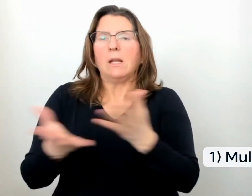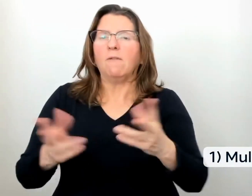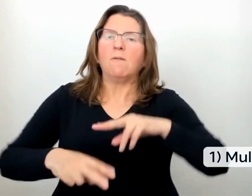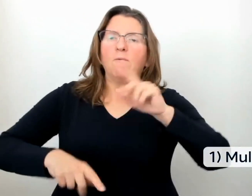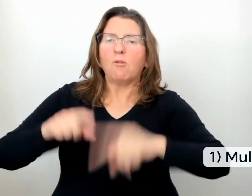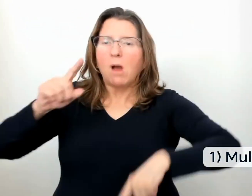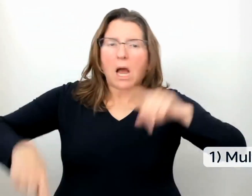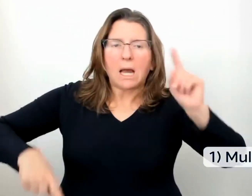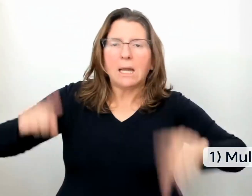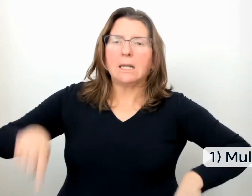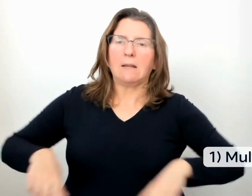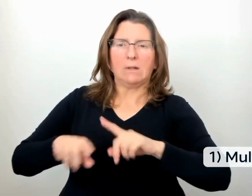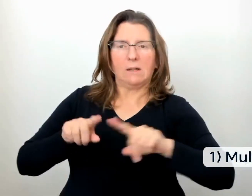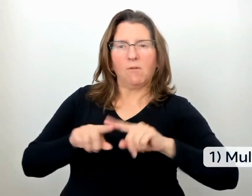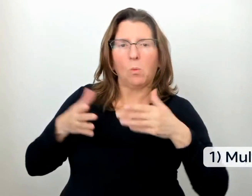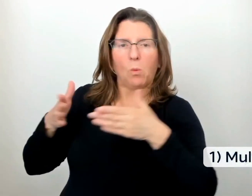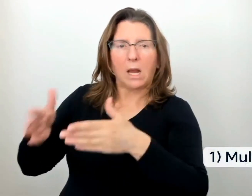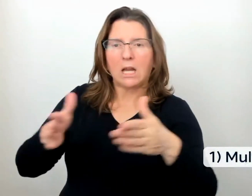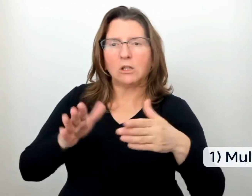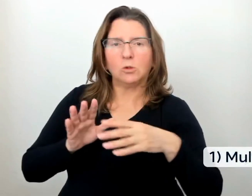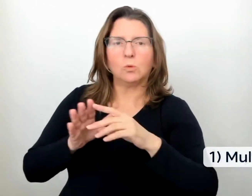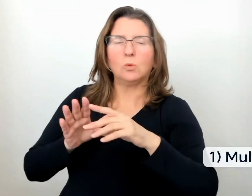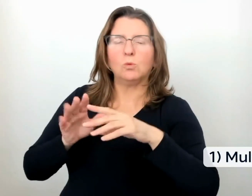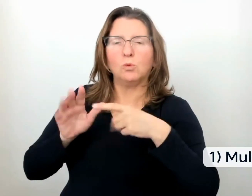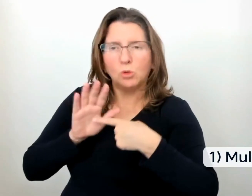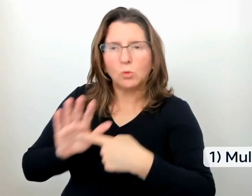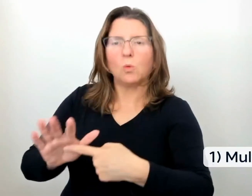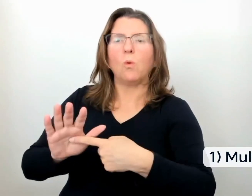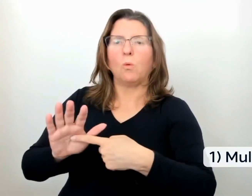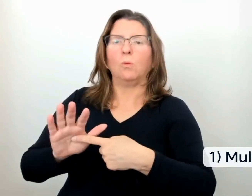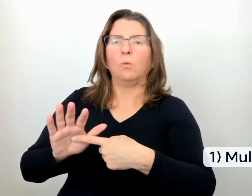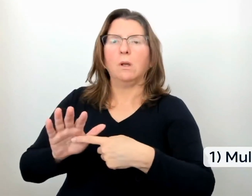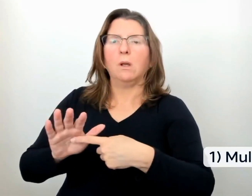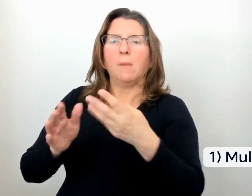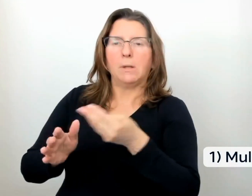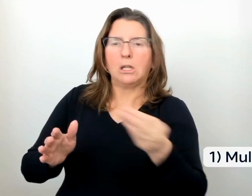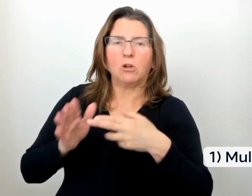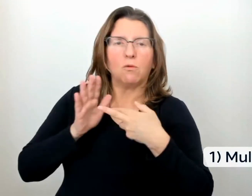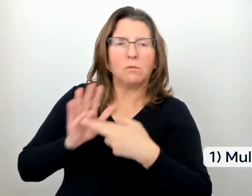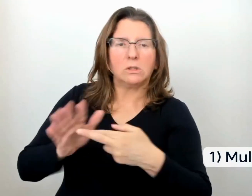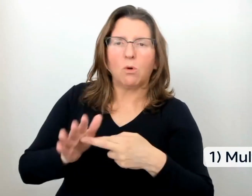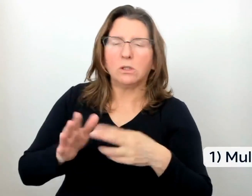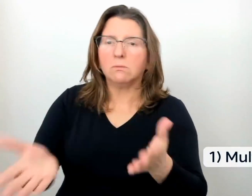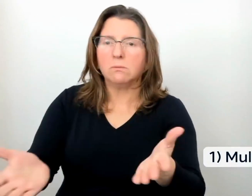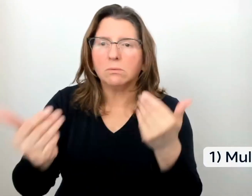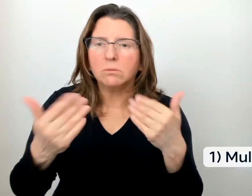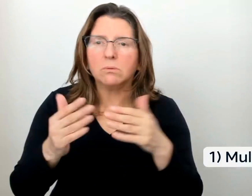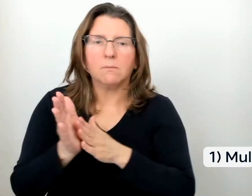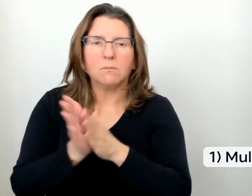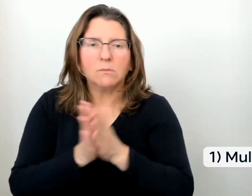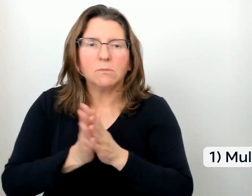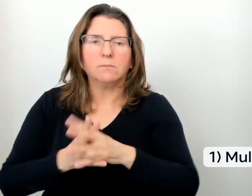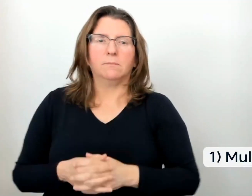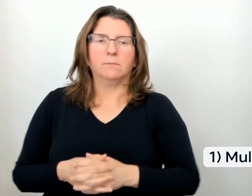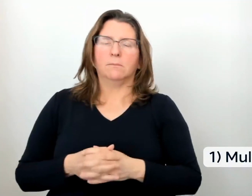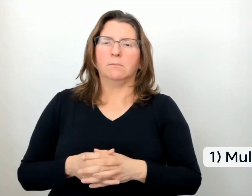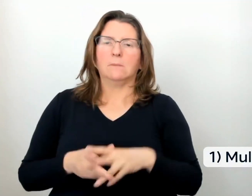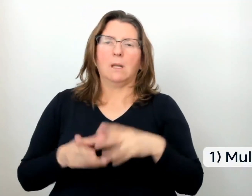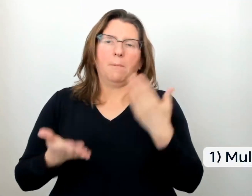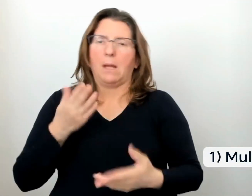Provide a broad variety of representations, this can also make the topic more interesting.